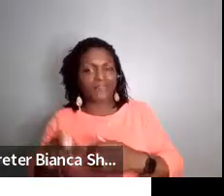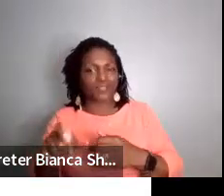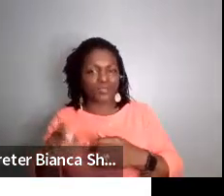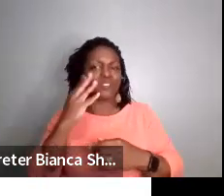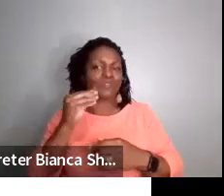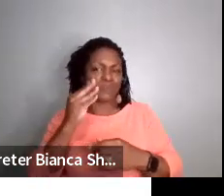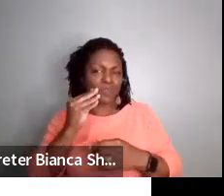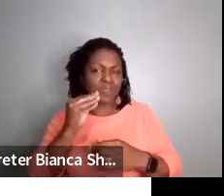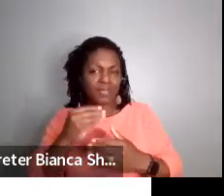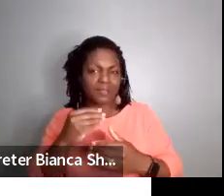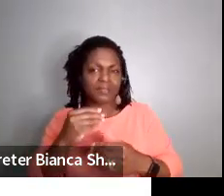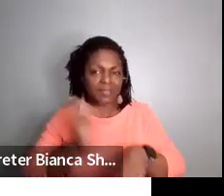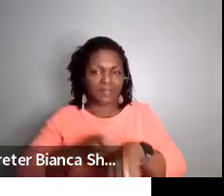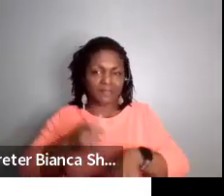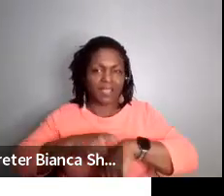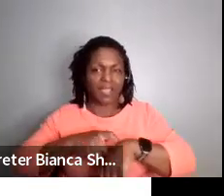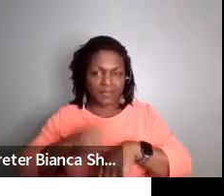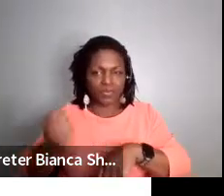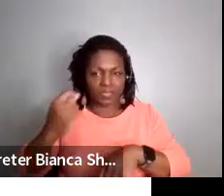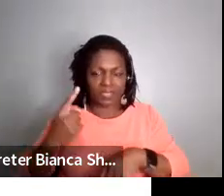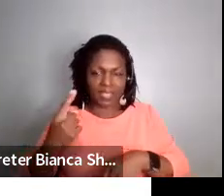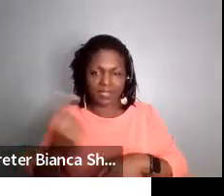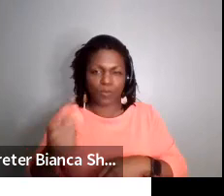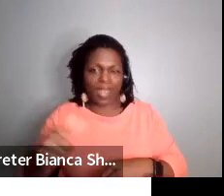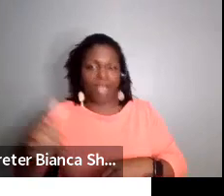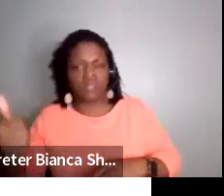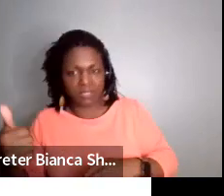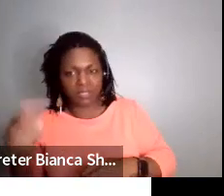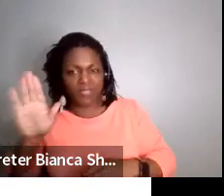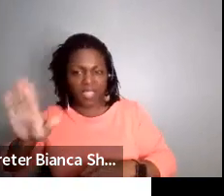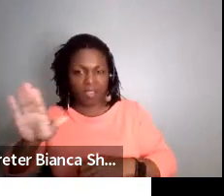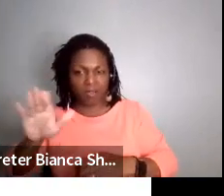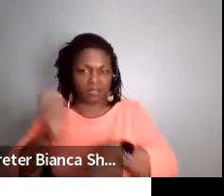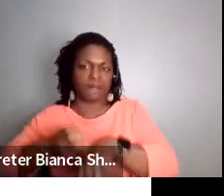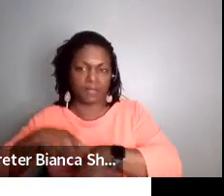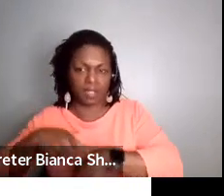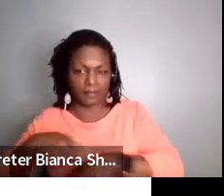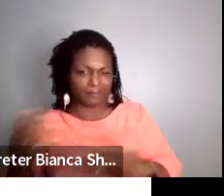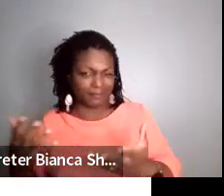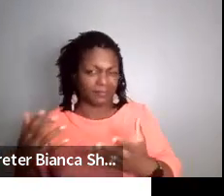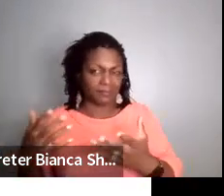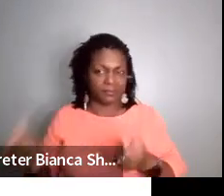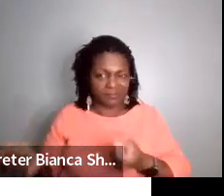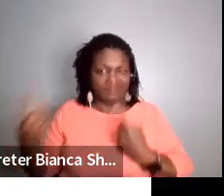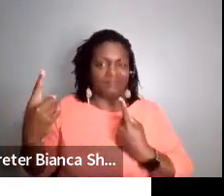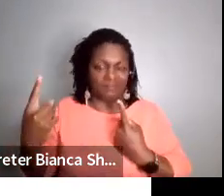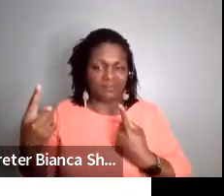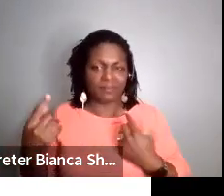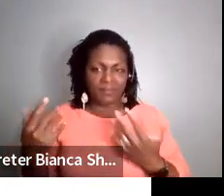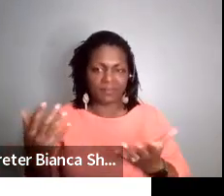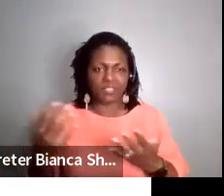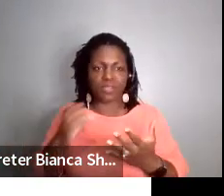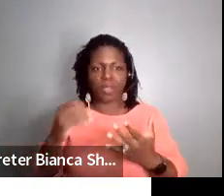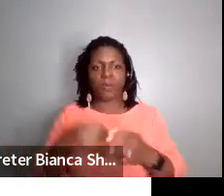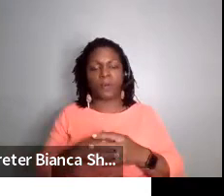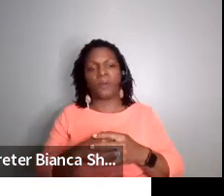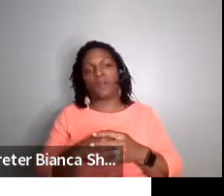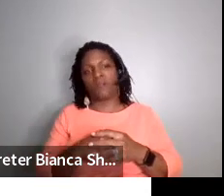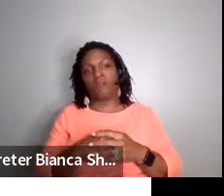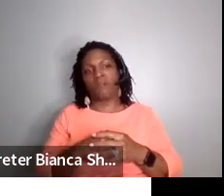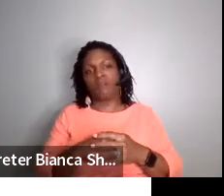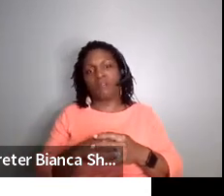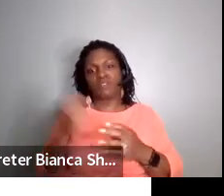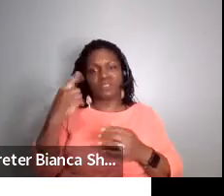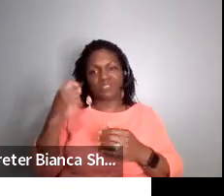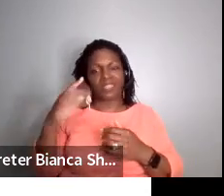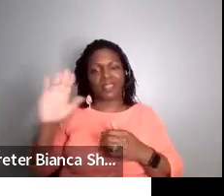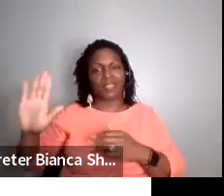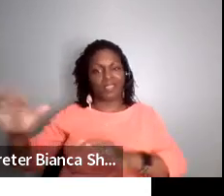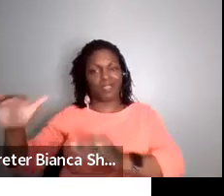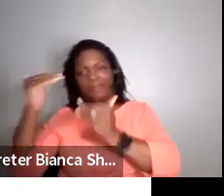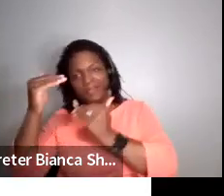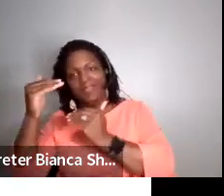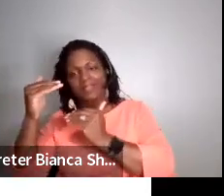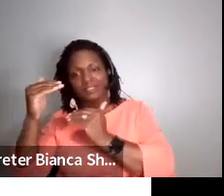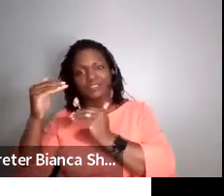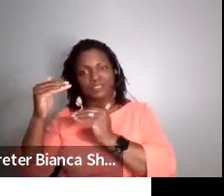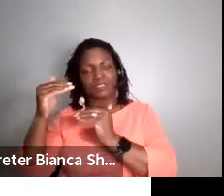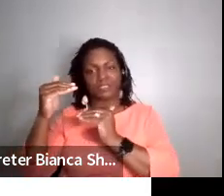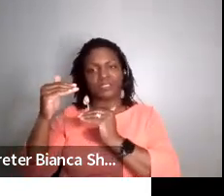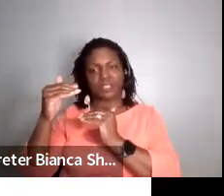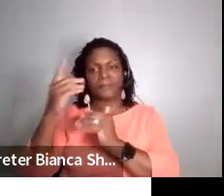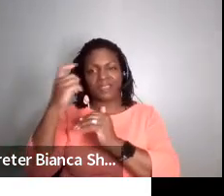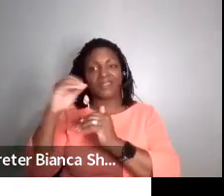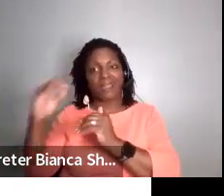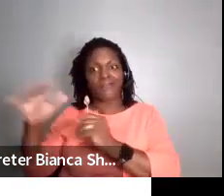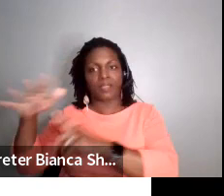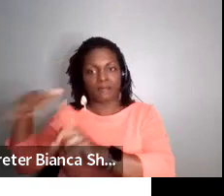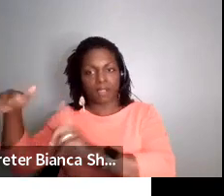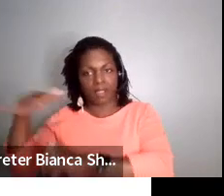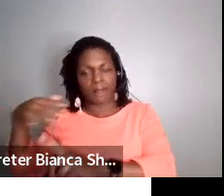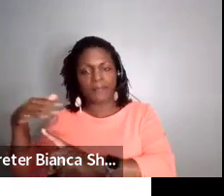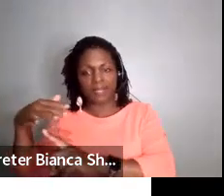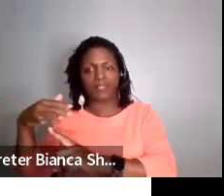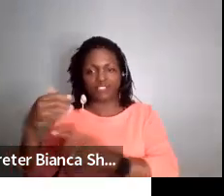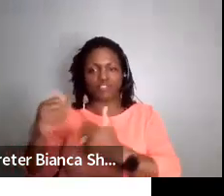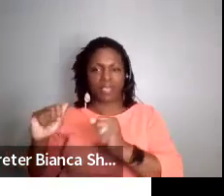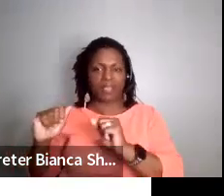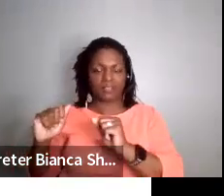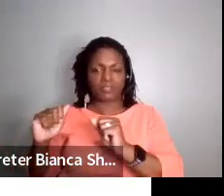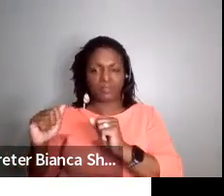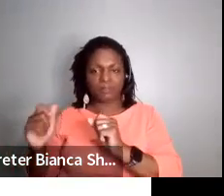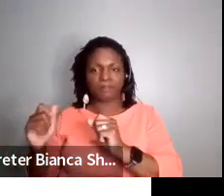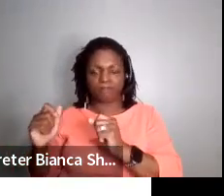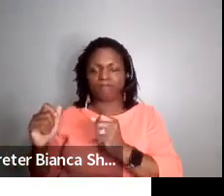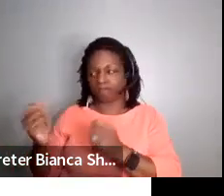that so, becomes extremely important to understand the limitations someone else is experiencing because of that environment to help the dog becoming intrusive or patronizing.